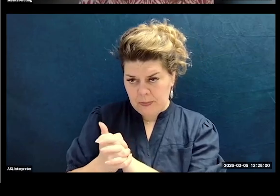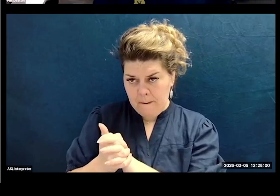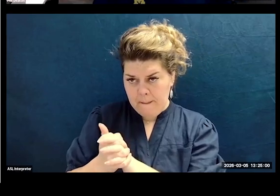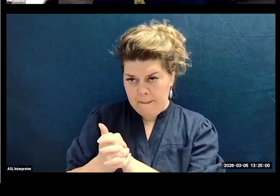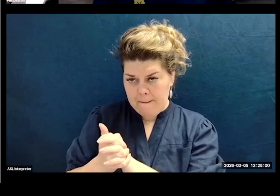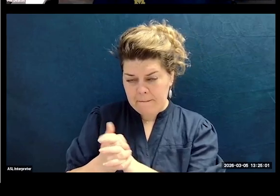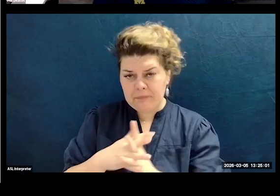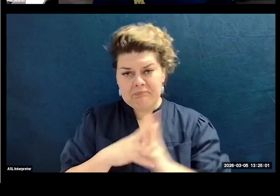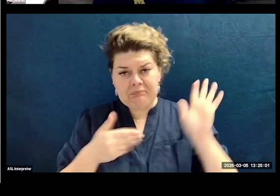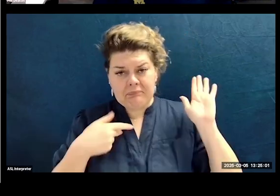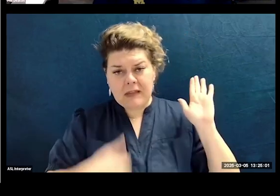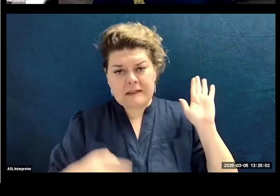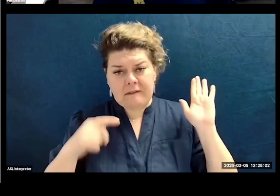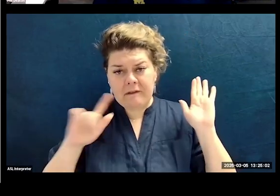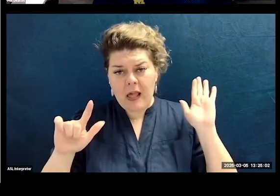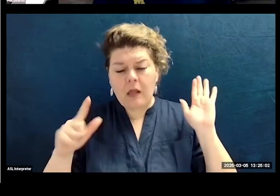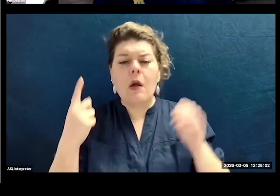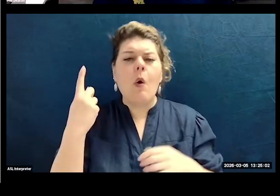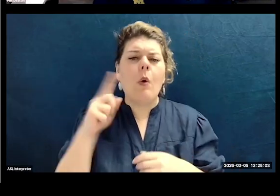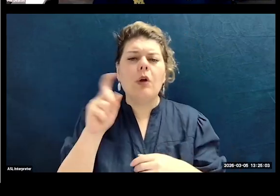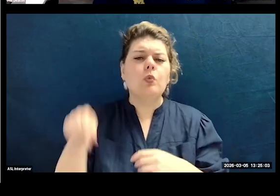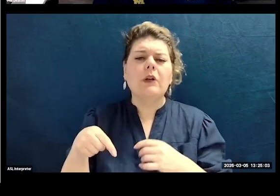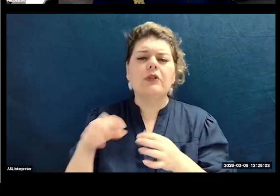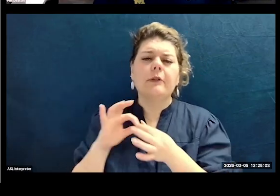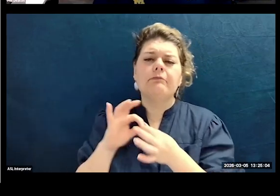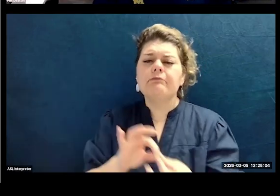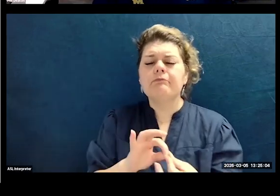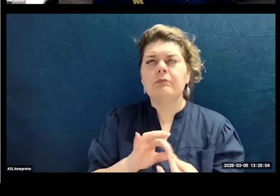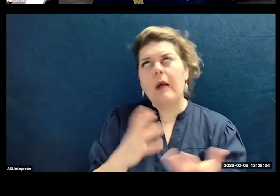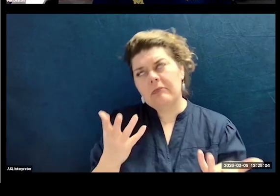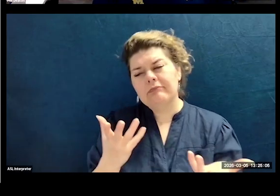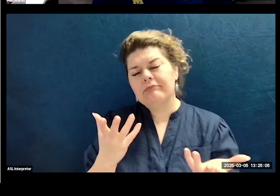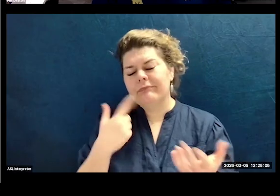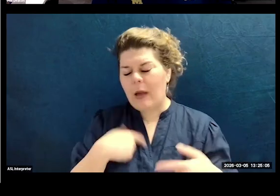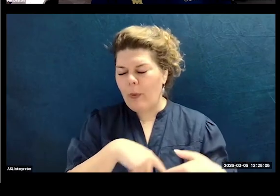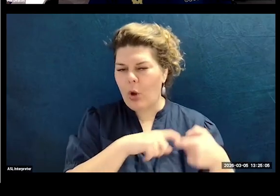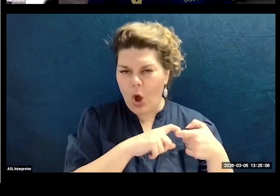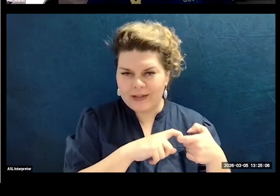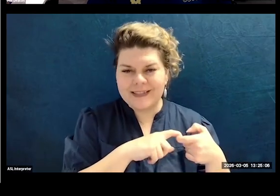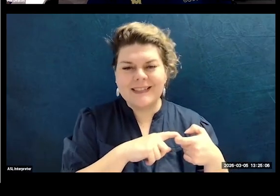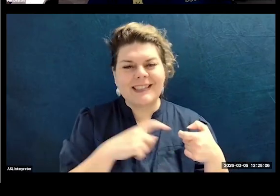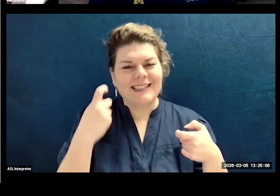This is Phil. There was a question about, well, actually I'm gonna pause, because another question just came in.